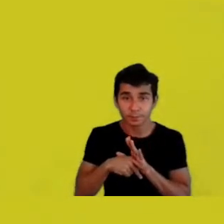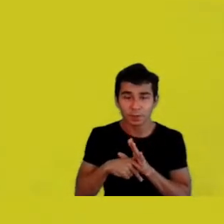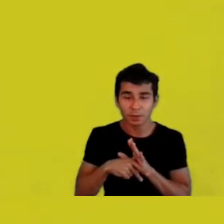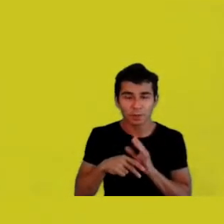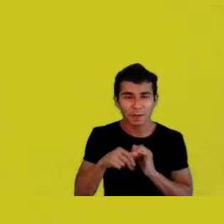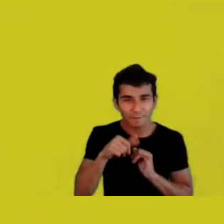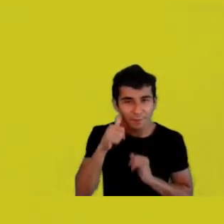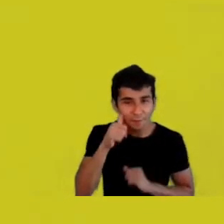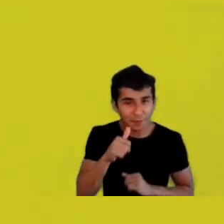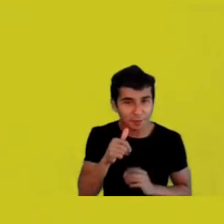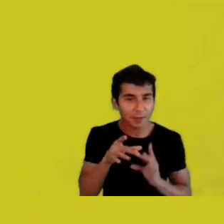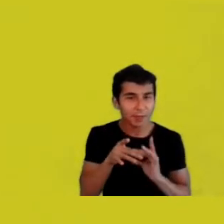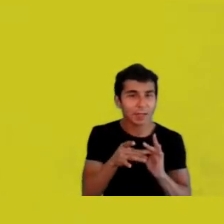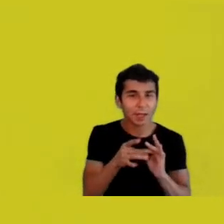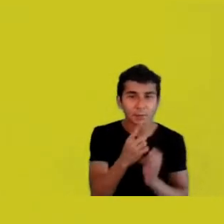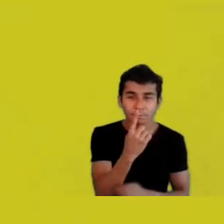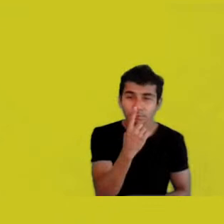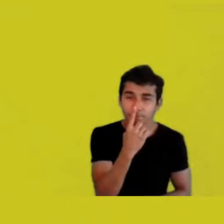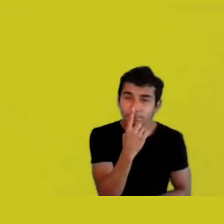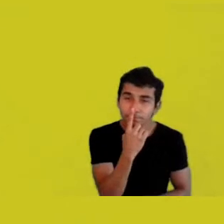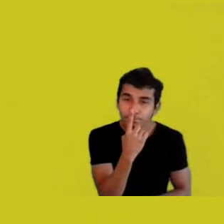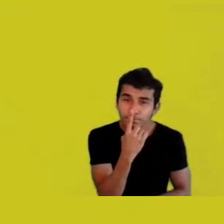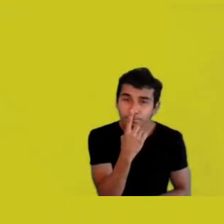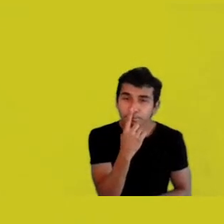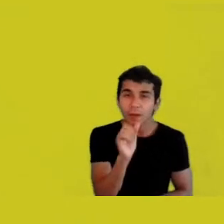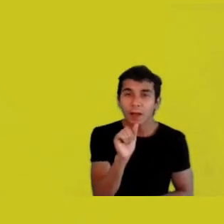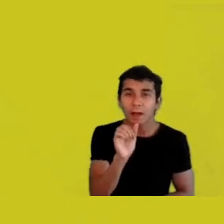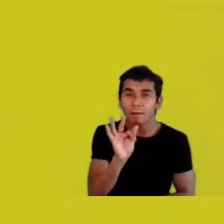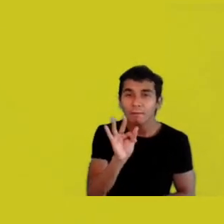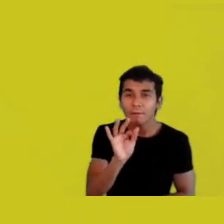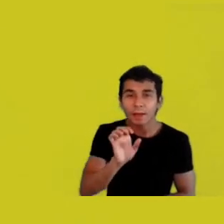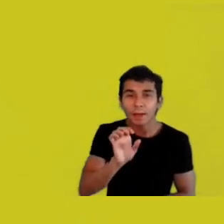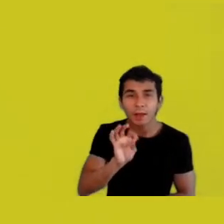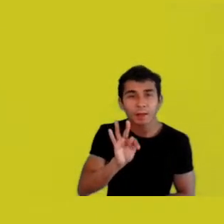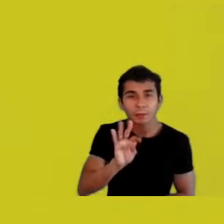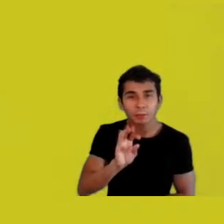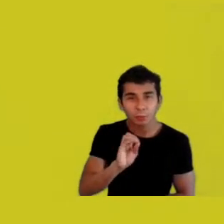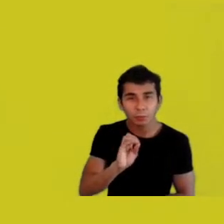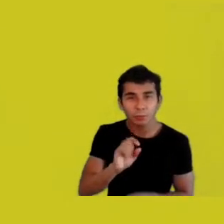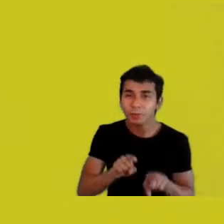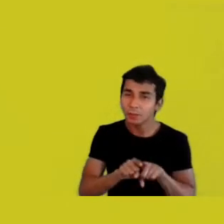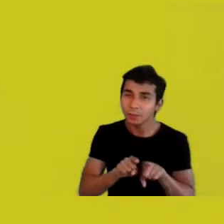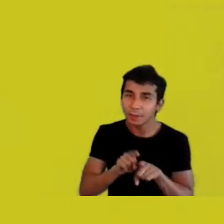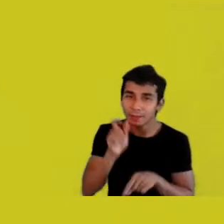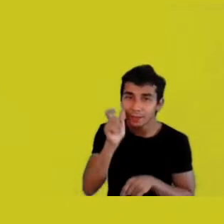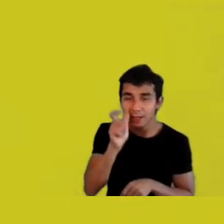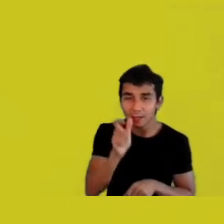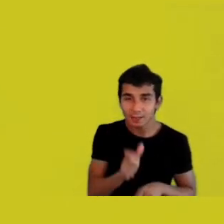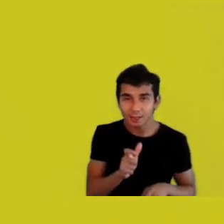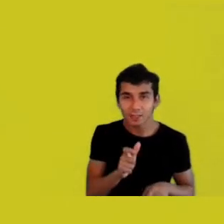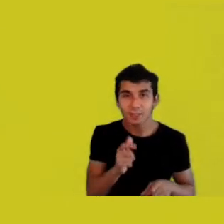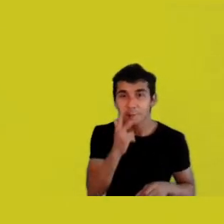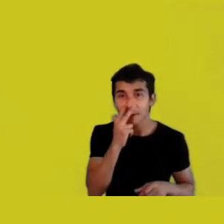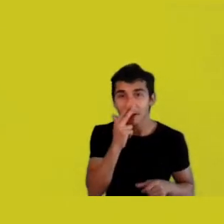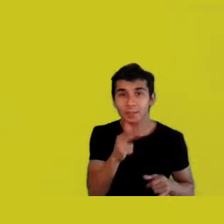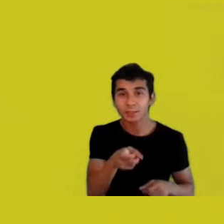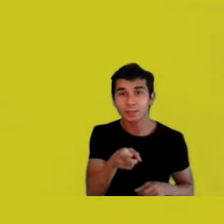This is why they seem to me close to another very interesting notion of Yanomami shamanism that I’d like to recall here.